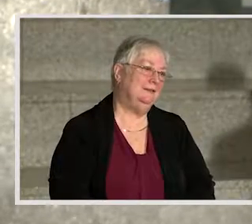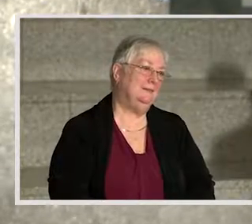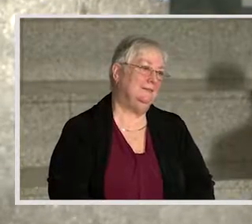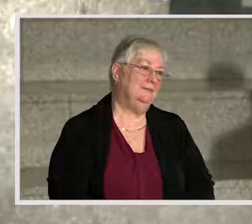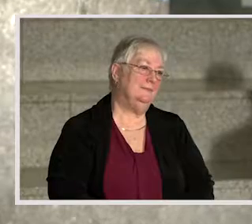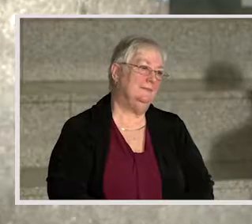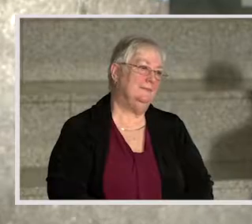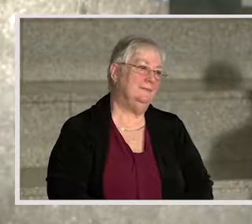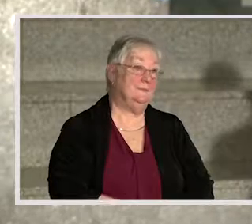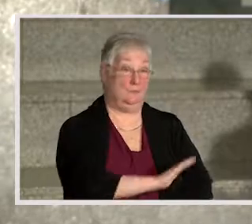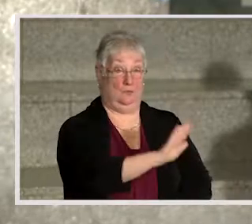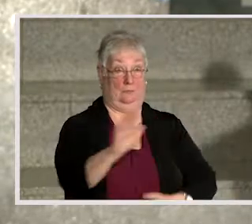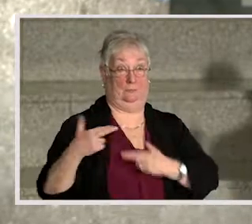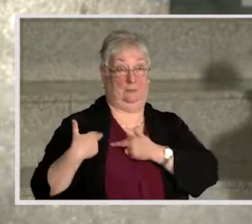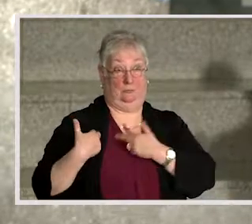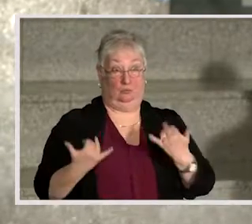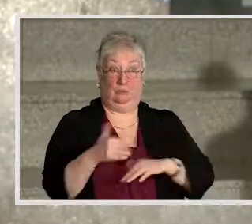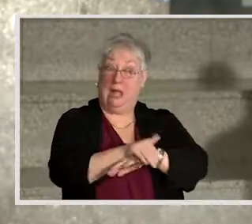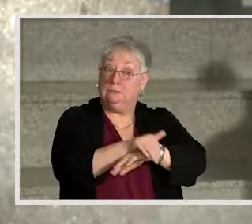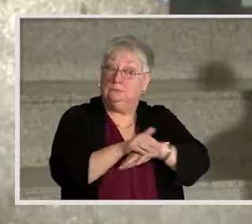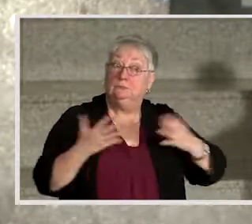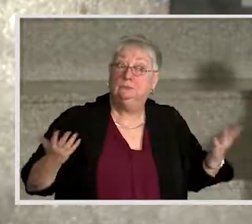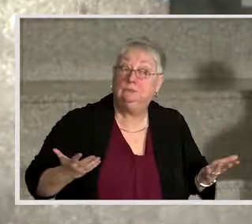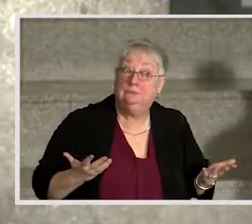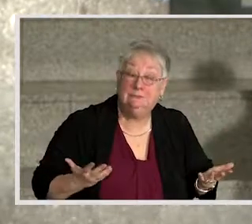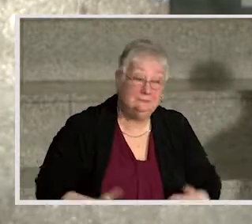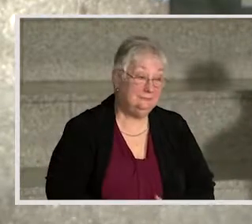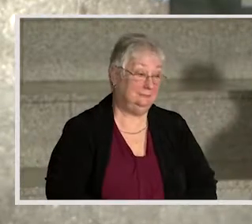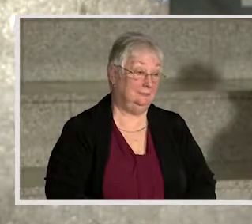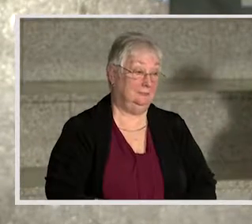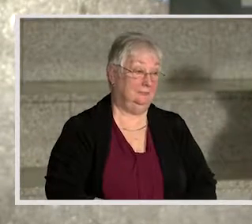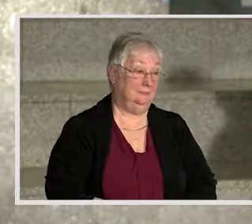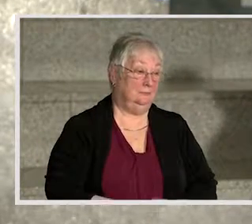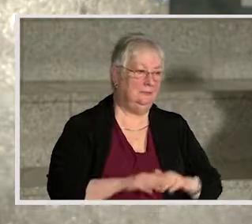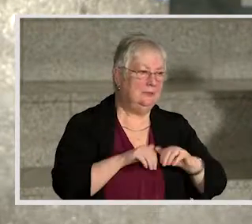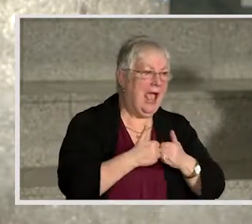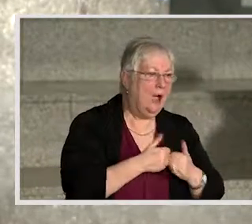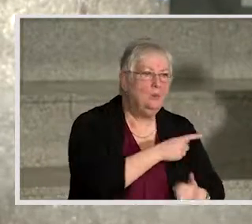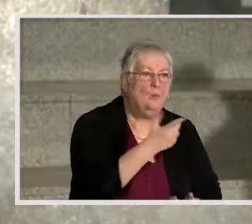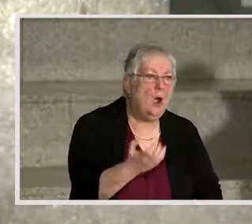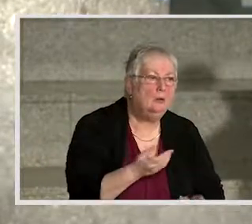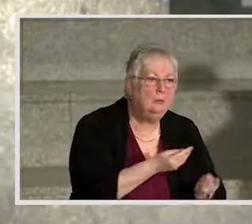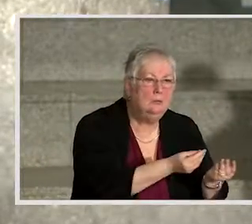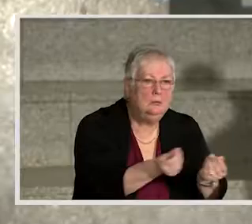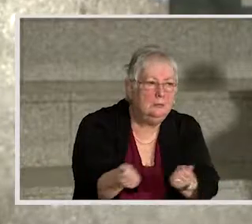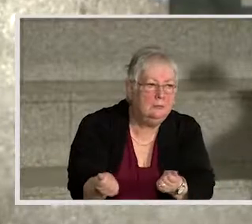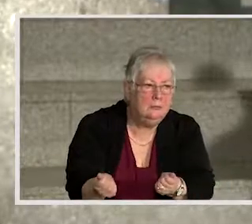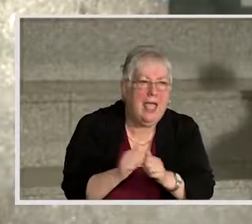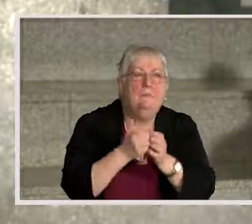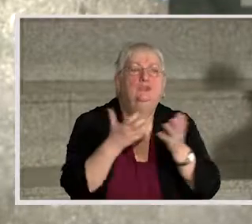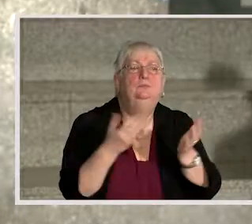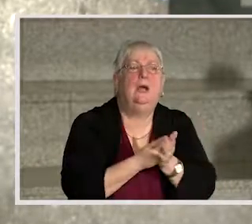EXERCISE IS TELL US HOW YOU WOULD SPEND THE SAME DOLLAR BUT WE WANT TO MAKE SURE YOU KNEW HOW WE SPEND IT TODAY AS A